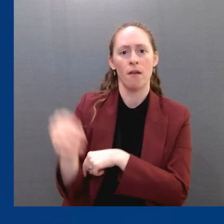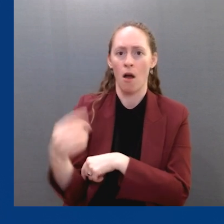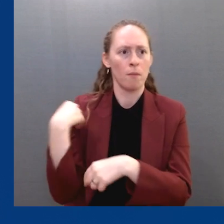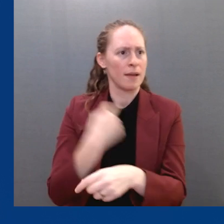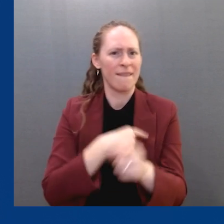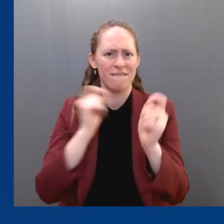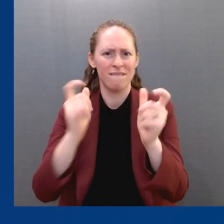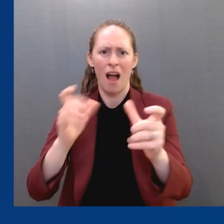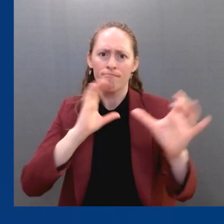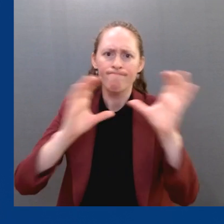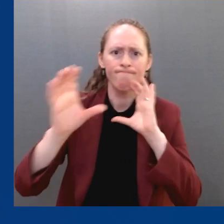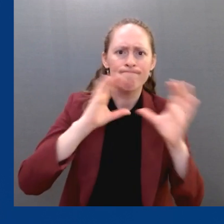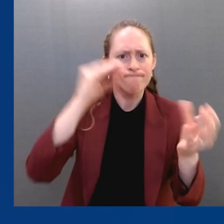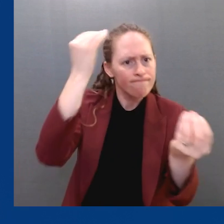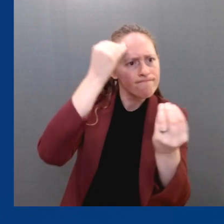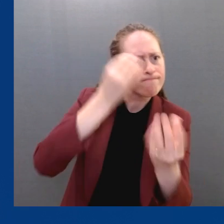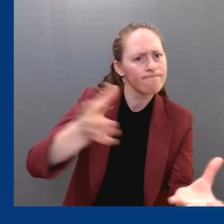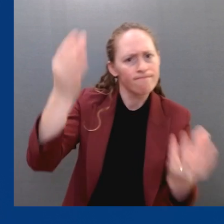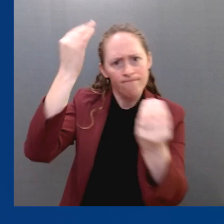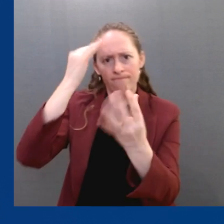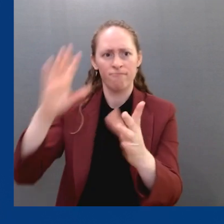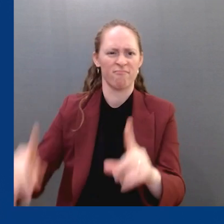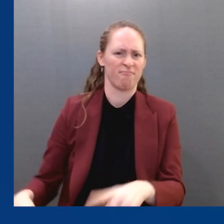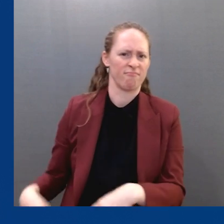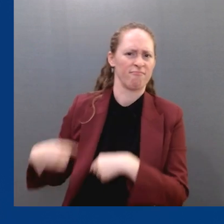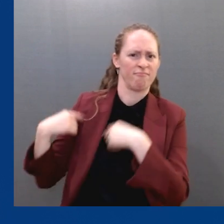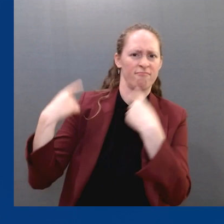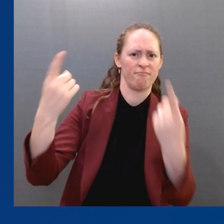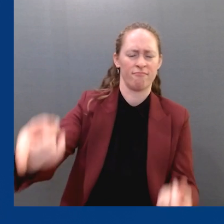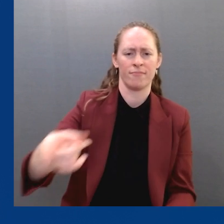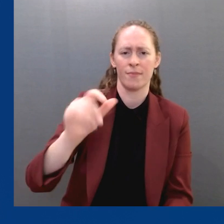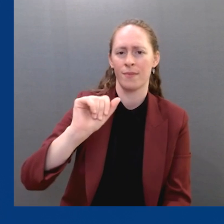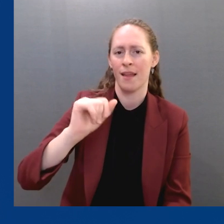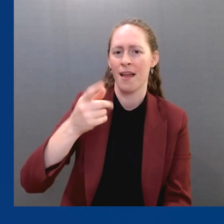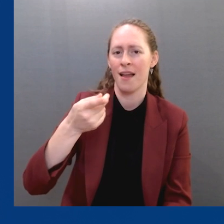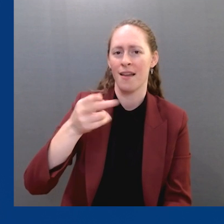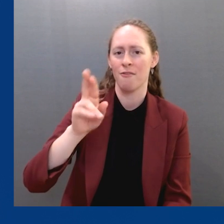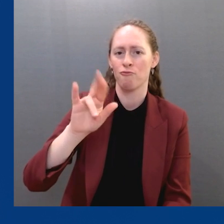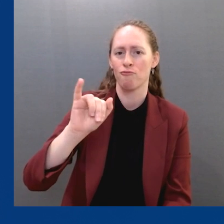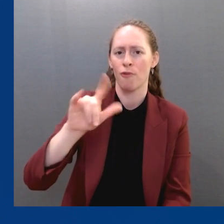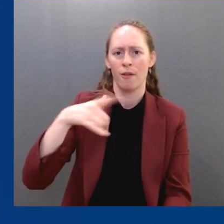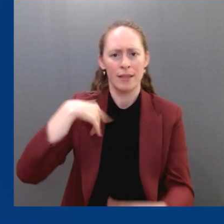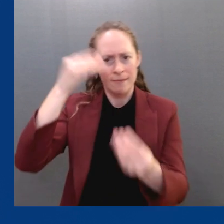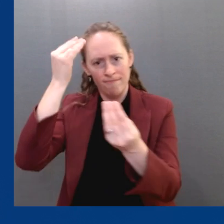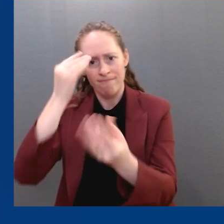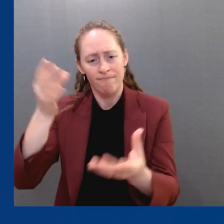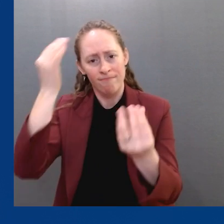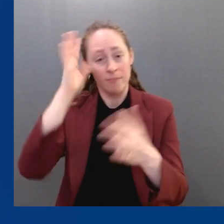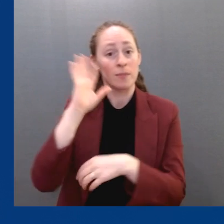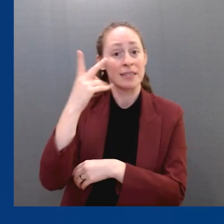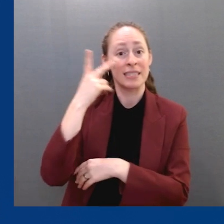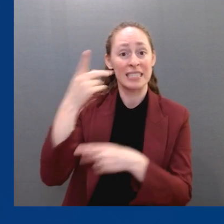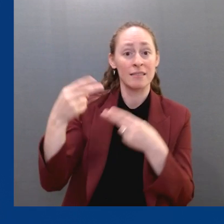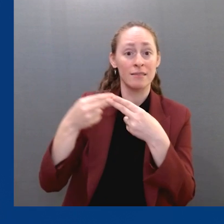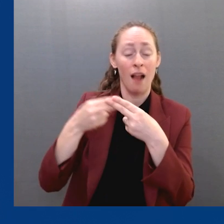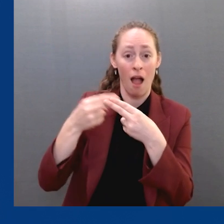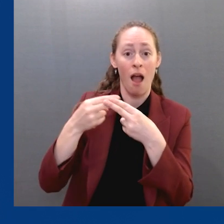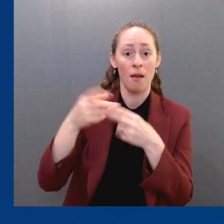On this slide, CDC week, CDC Weekly Now Cast Estimate indicates that BA-5 is predicted to represent